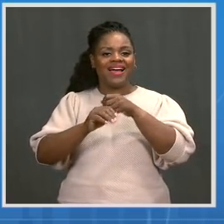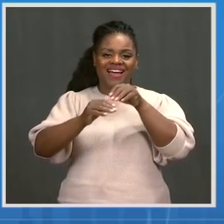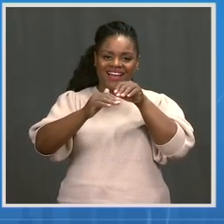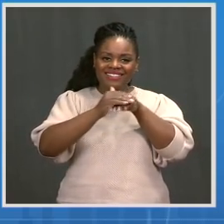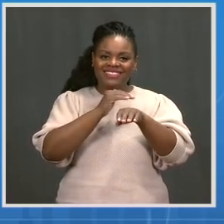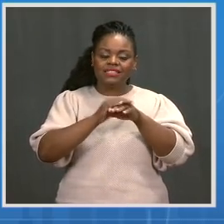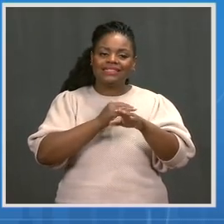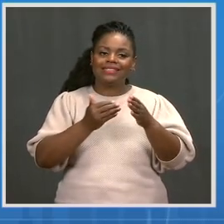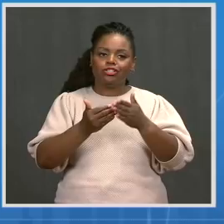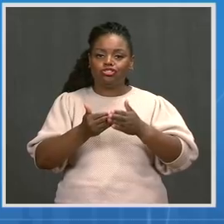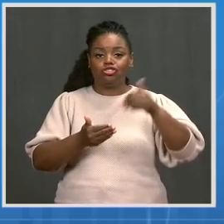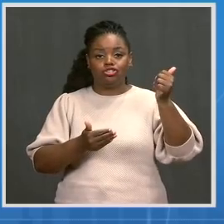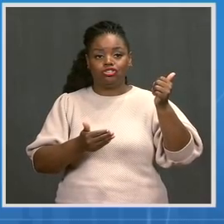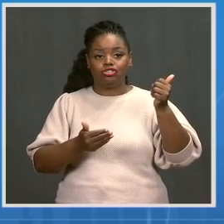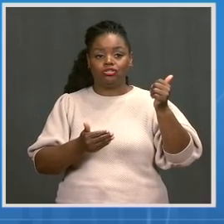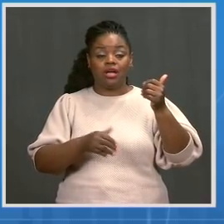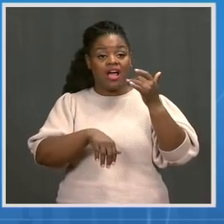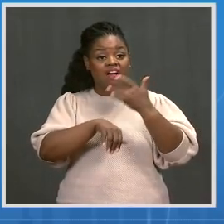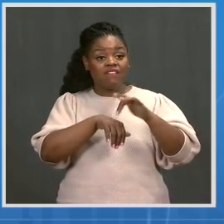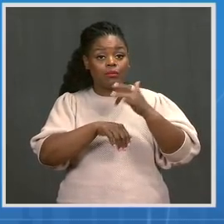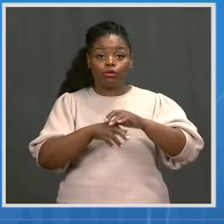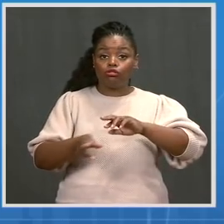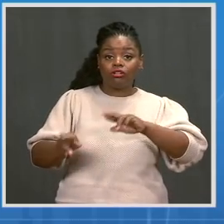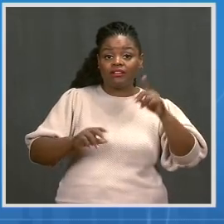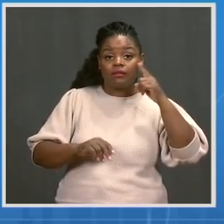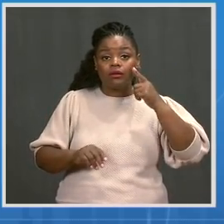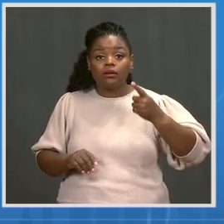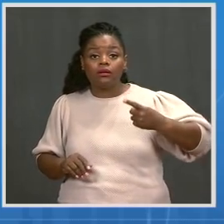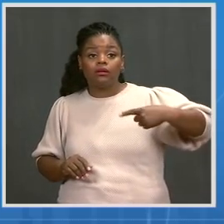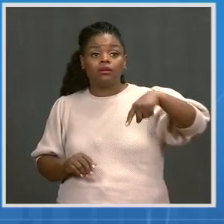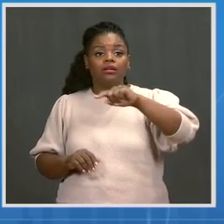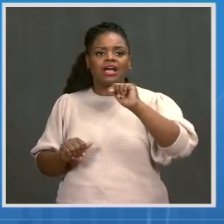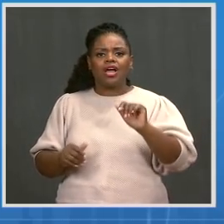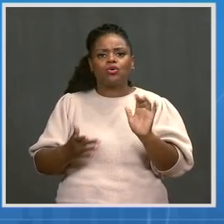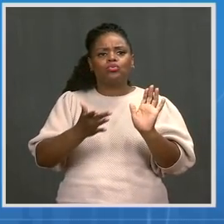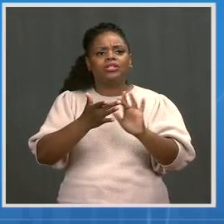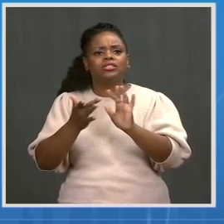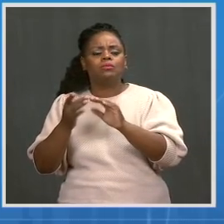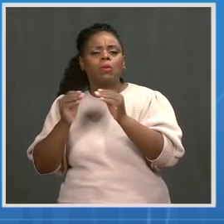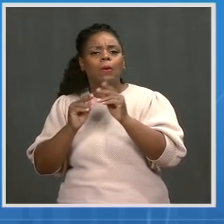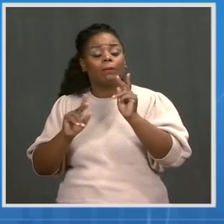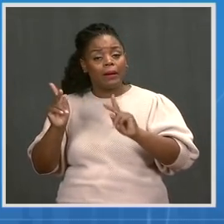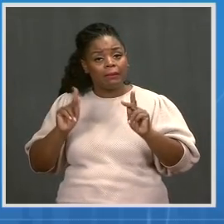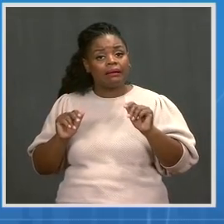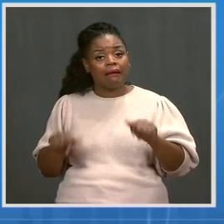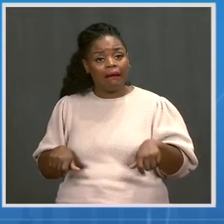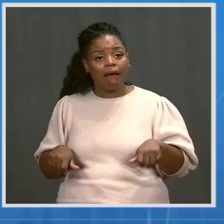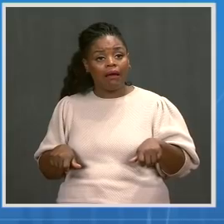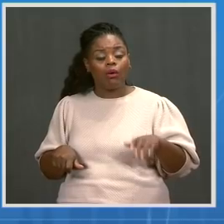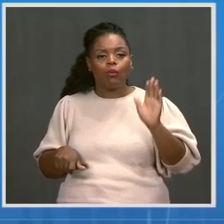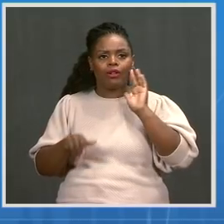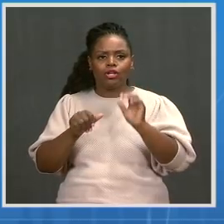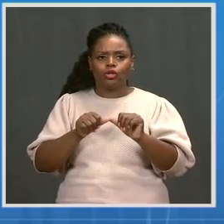to people that we're going to reach more folks. And we'll continue to support states and local counties